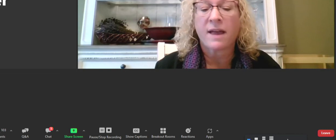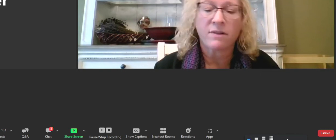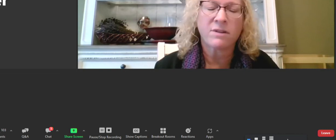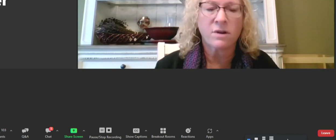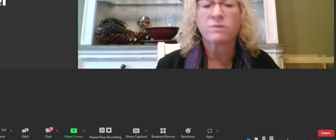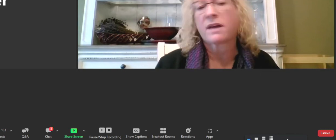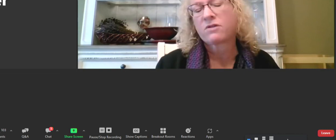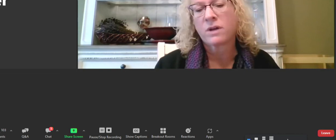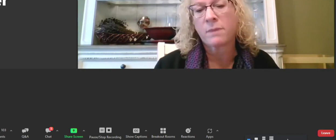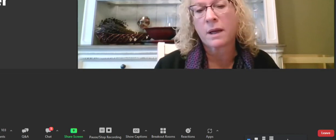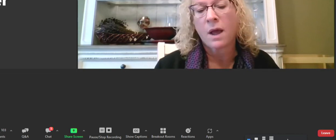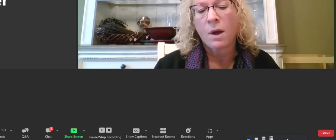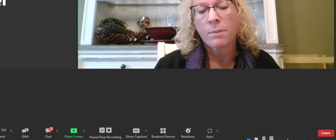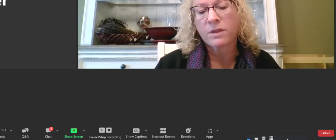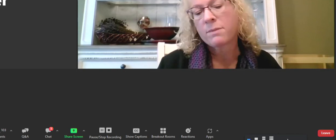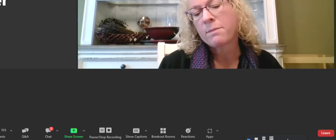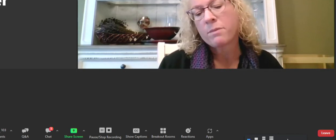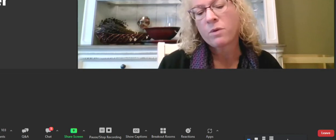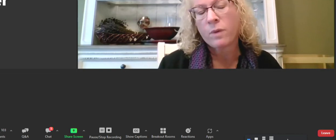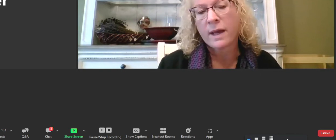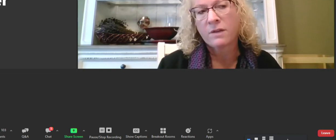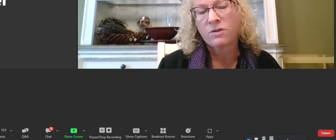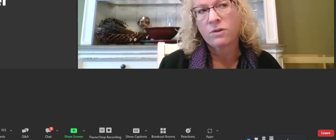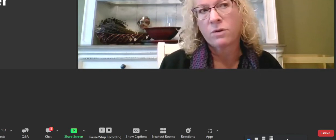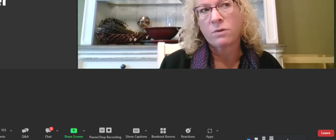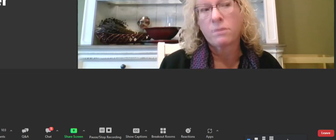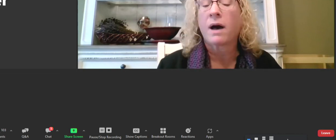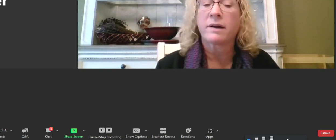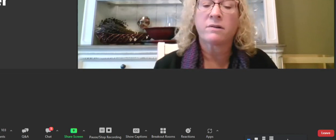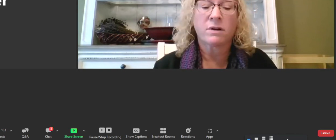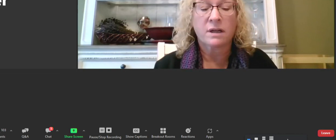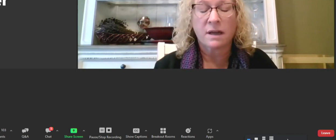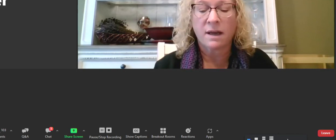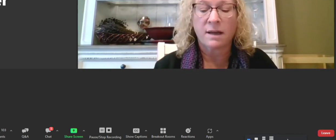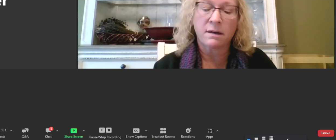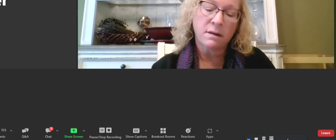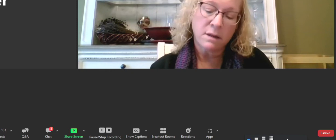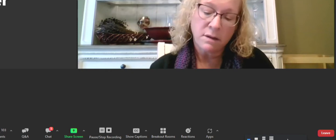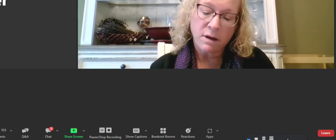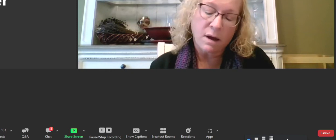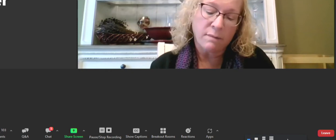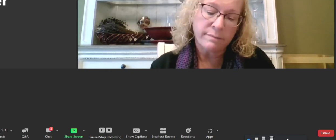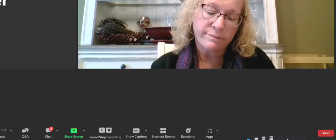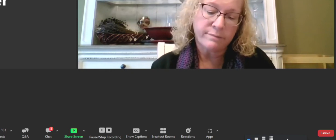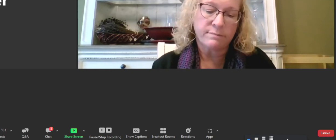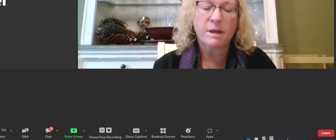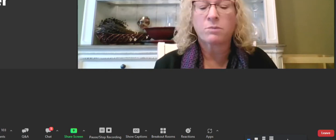there is no set treatment, but the way to monitor it and best